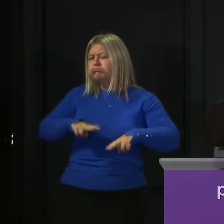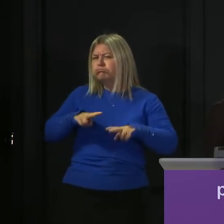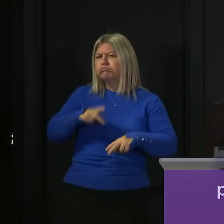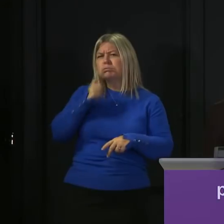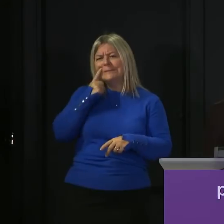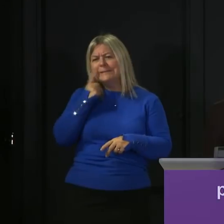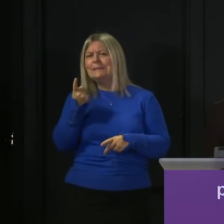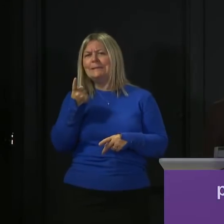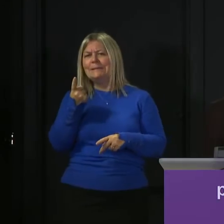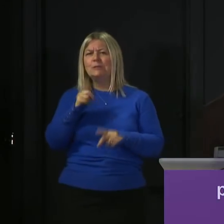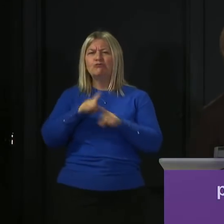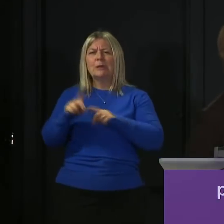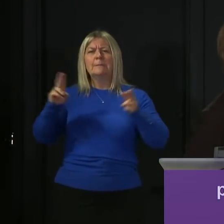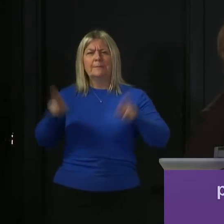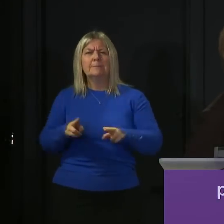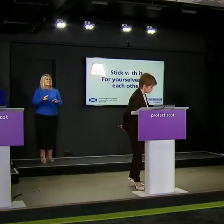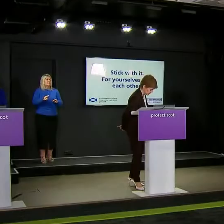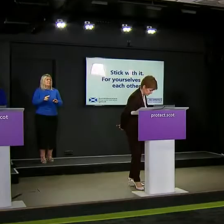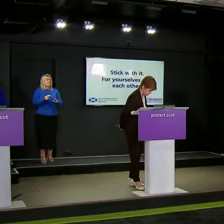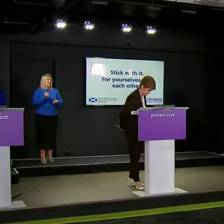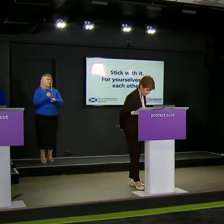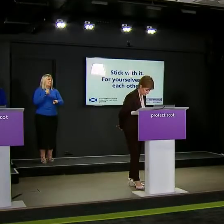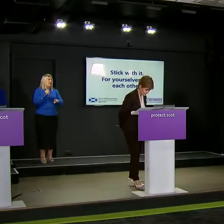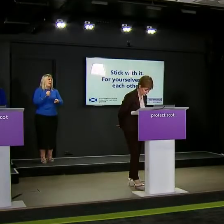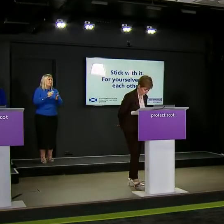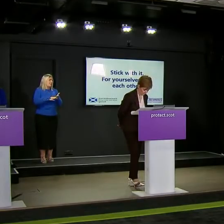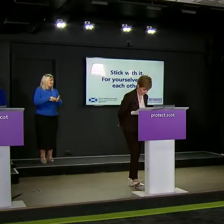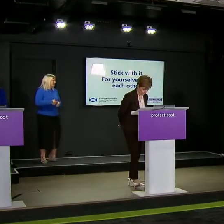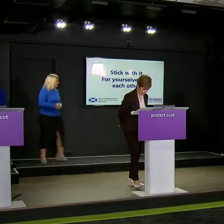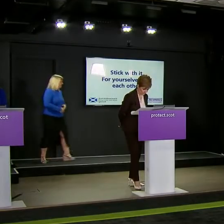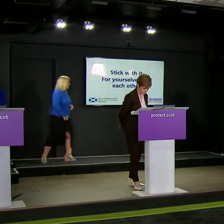impact on new mums. Do you want to add, Fiona? I think as the First Minister said, there are